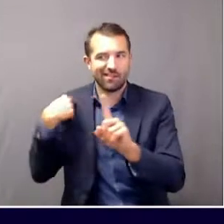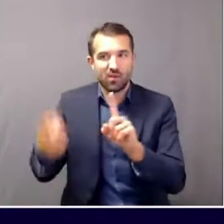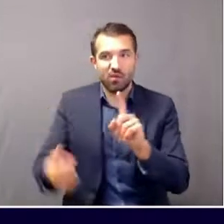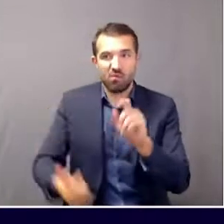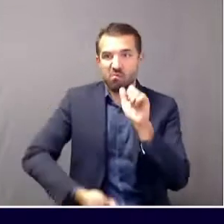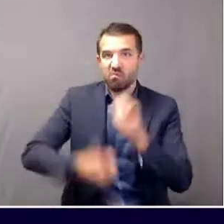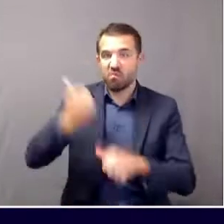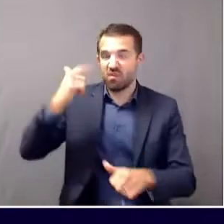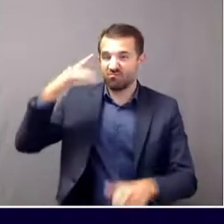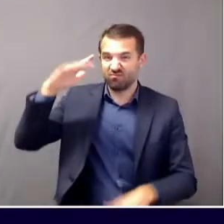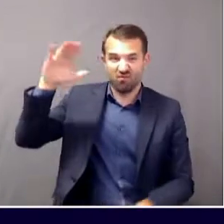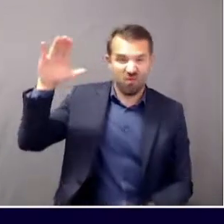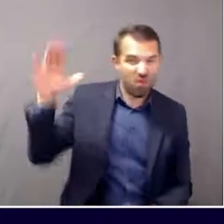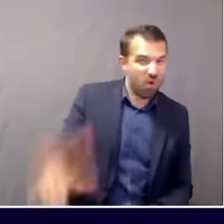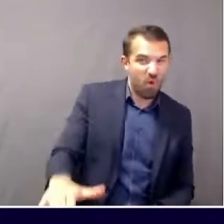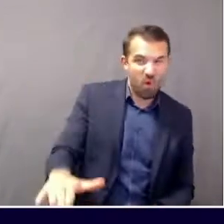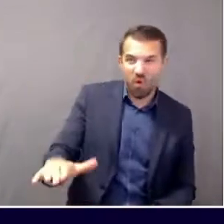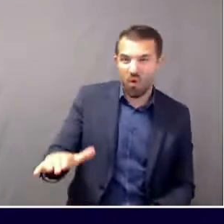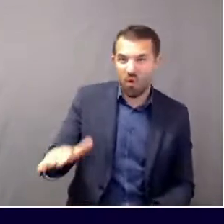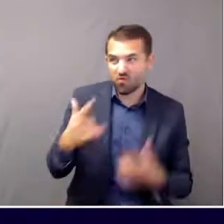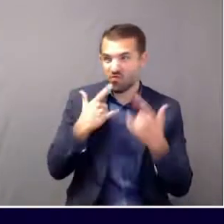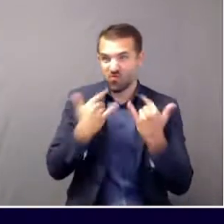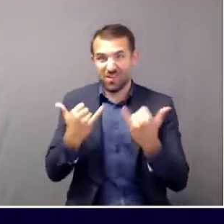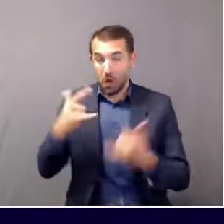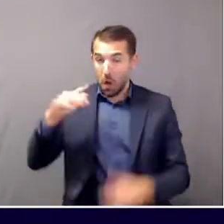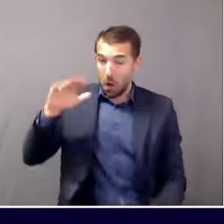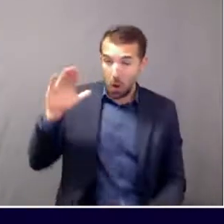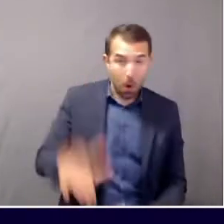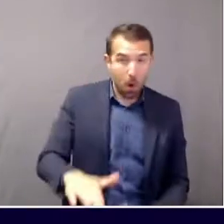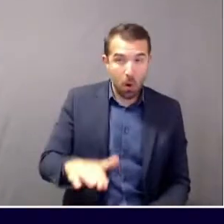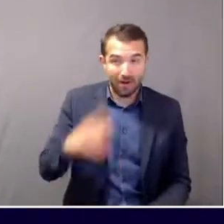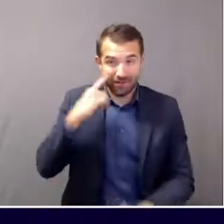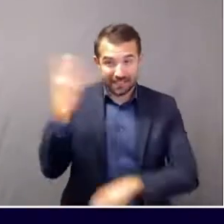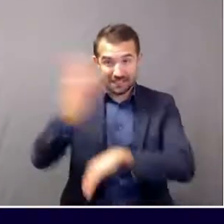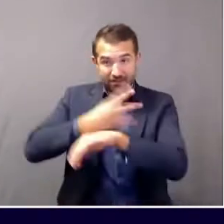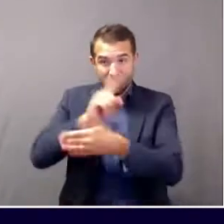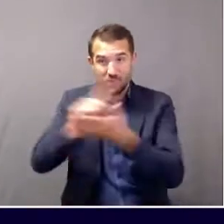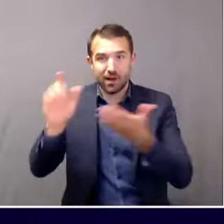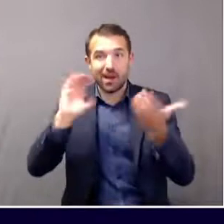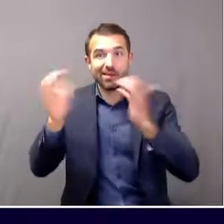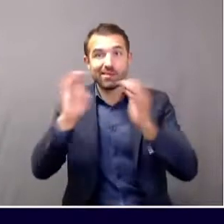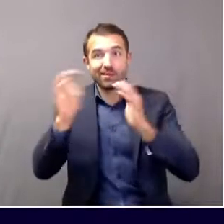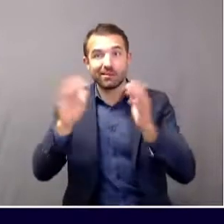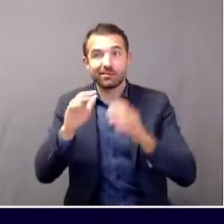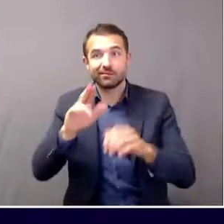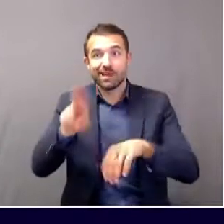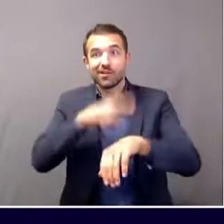that number in perspective the